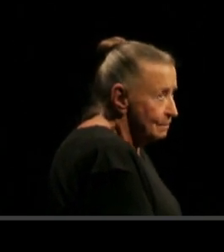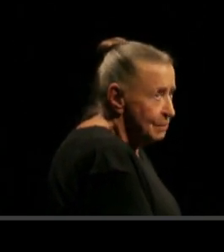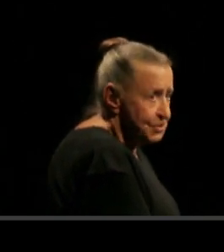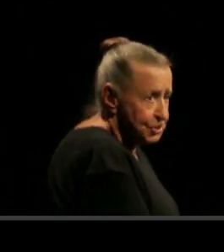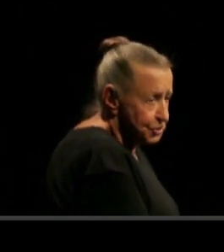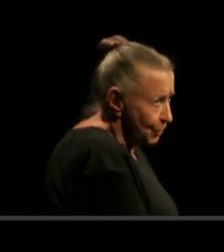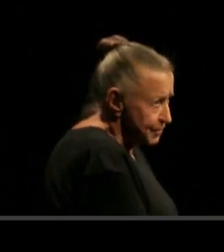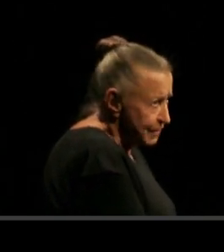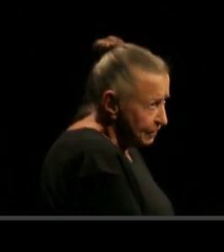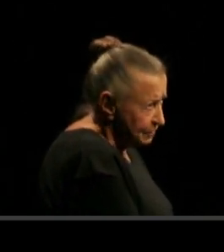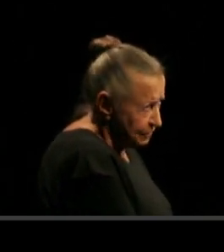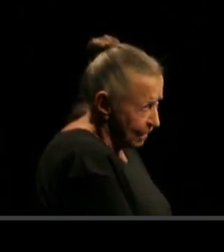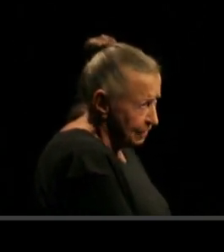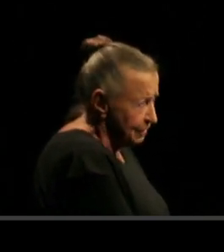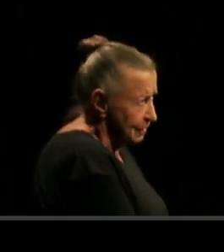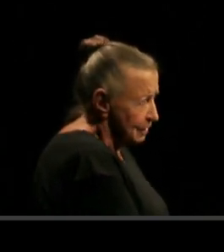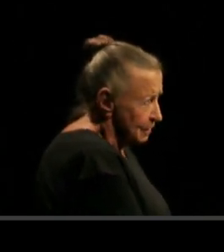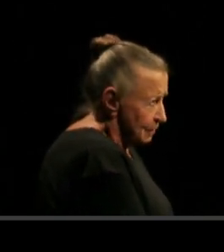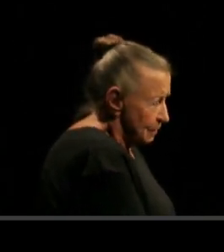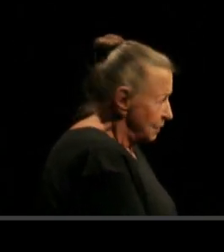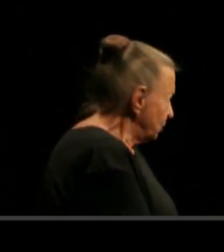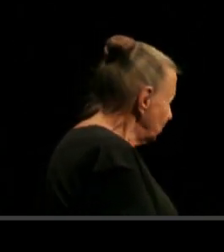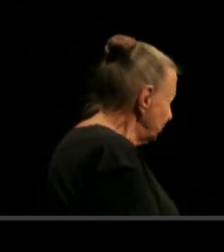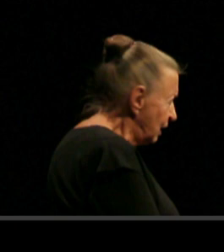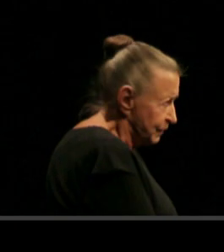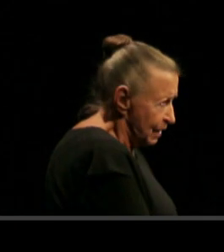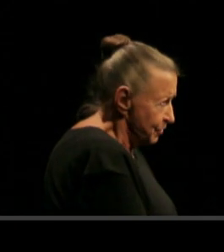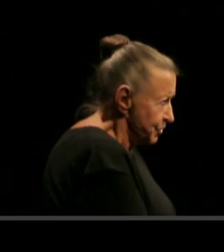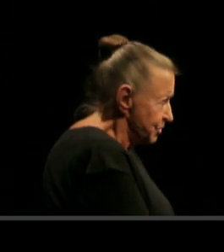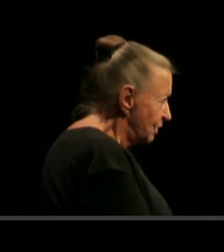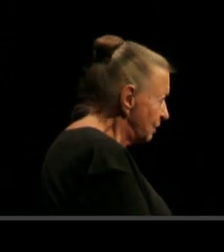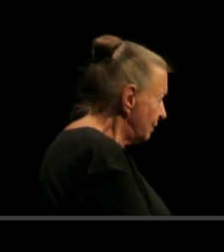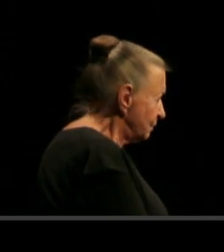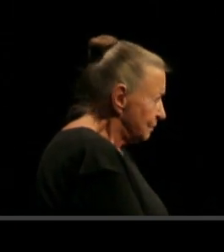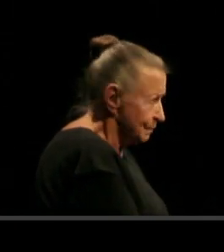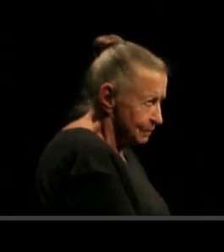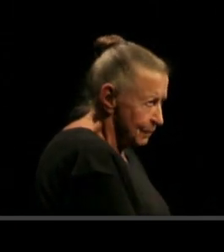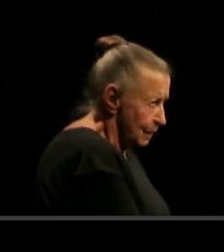The Maestro plays with growing forcefulness.